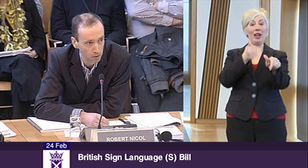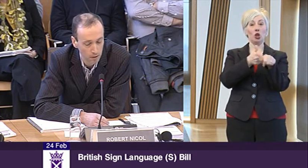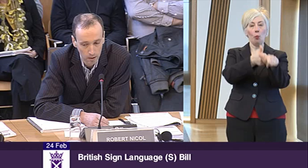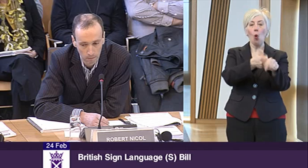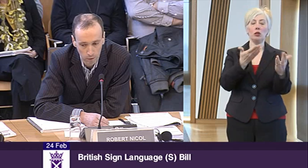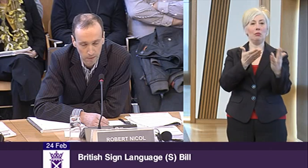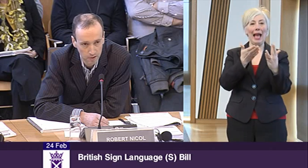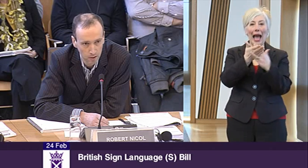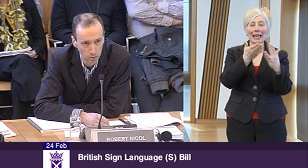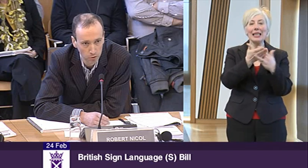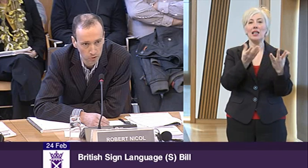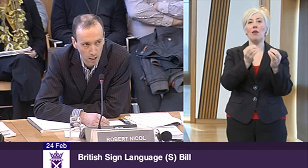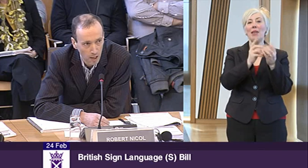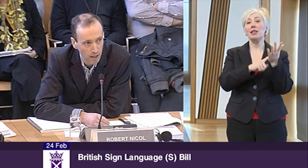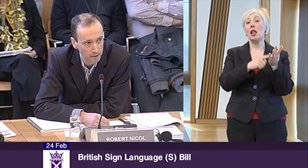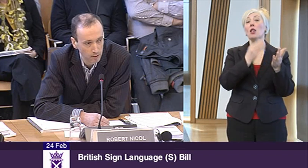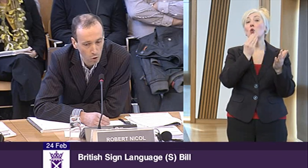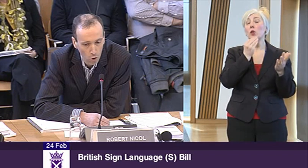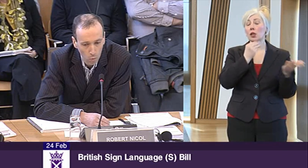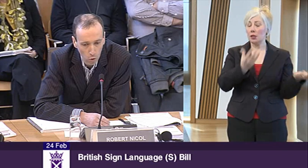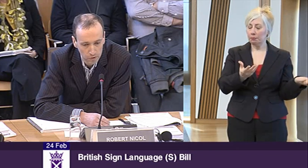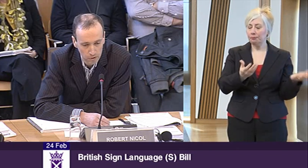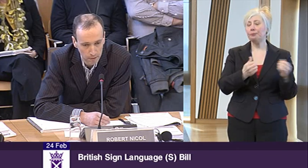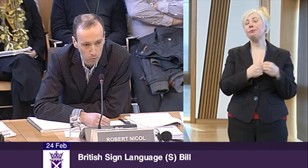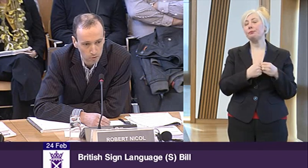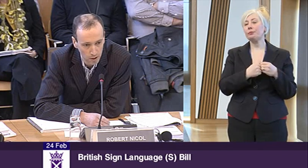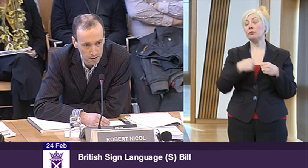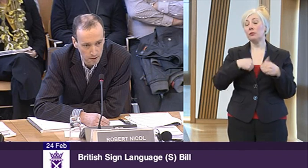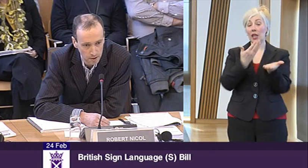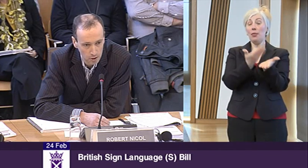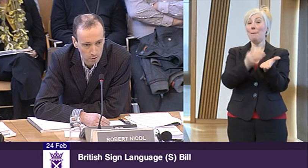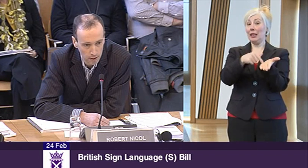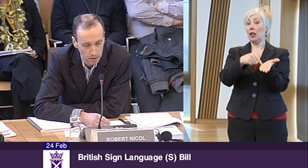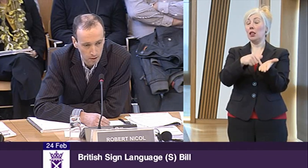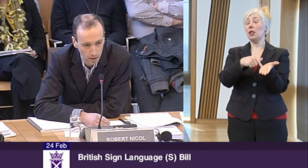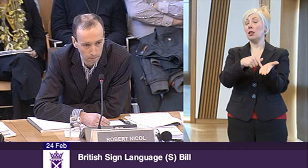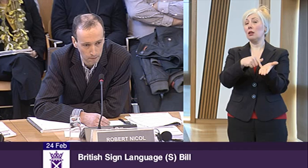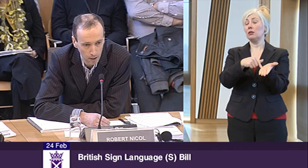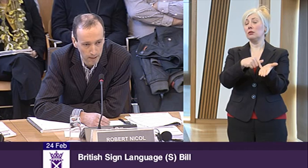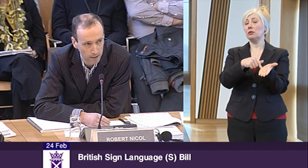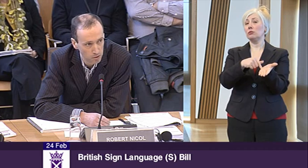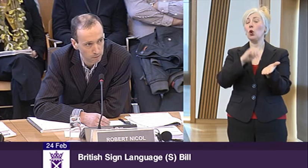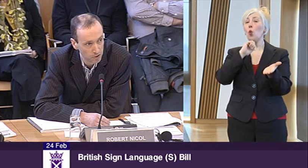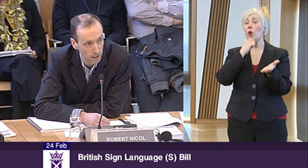direct support and access for BSL users. The bill, however, merely creates a mechanism